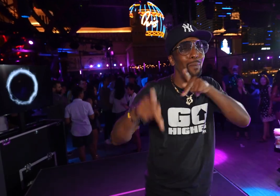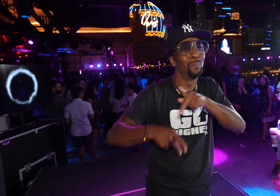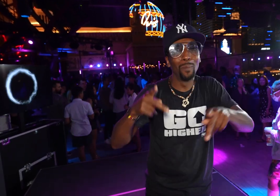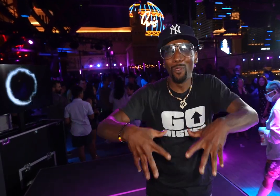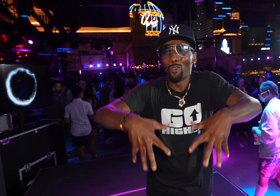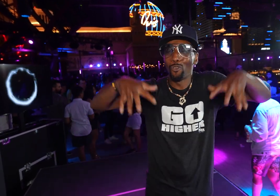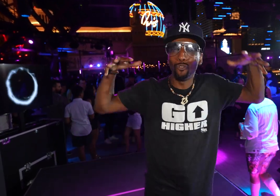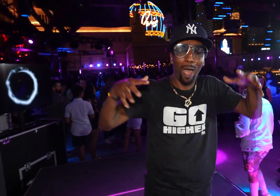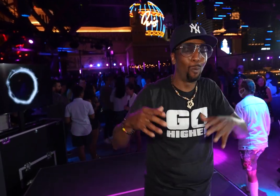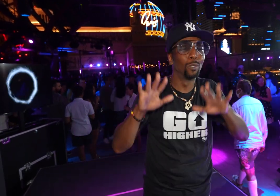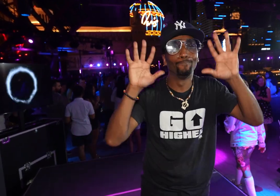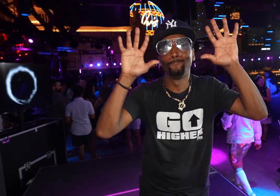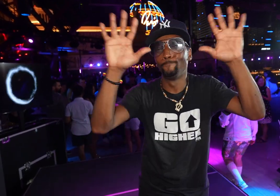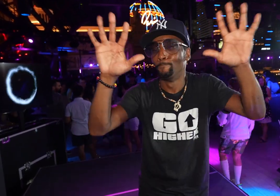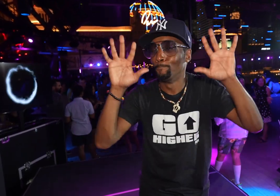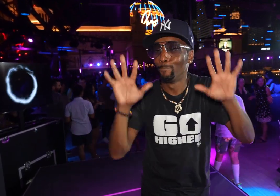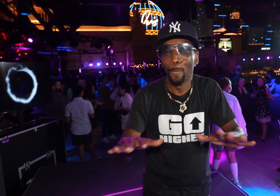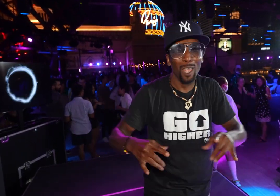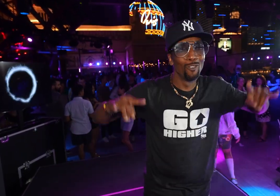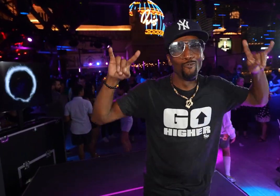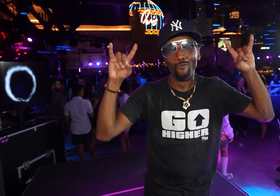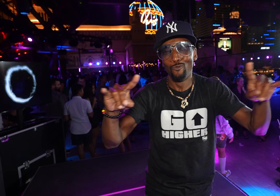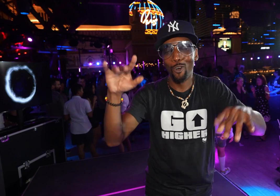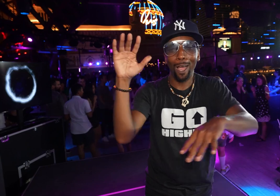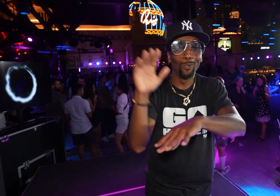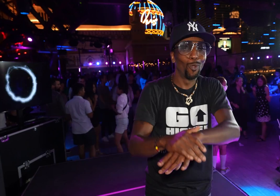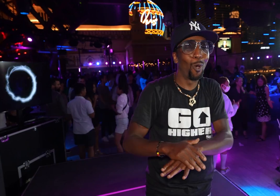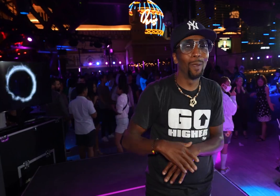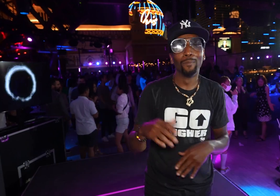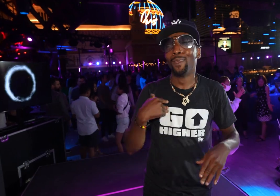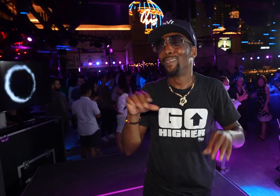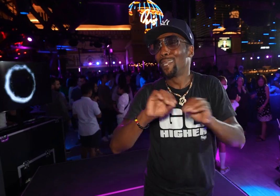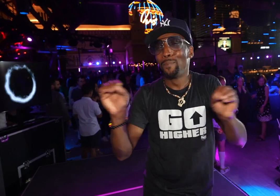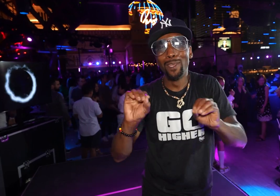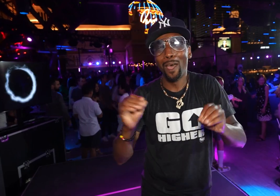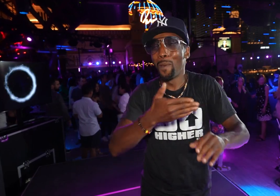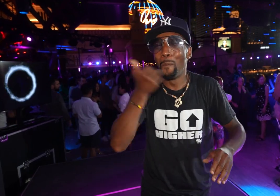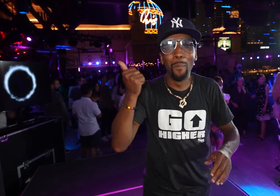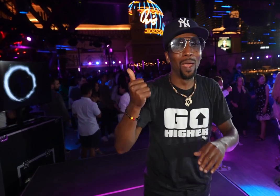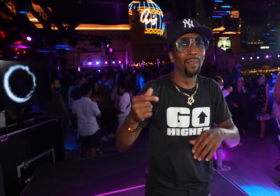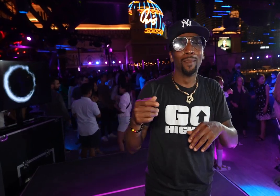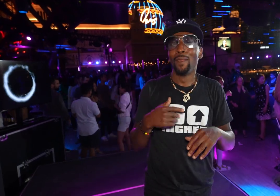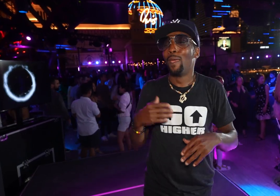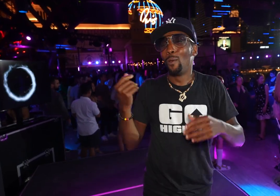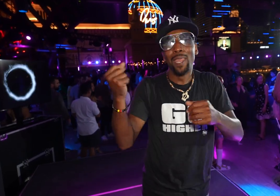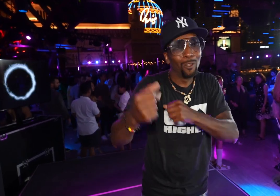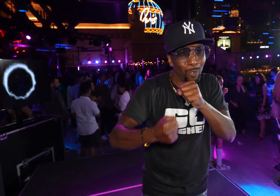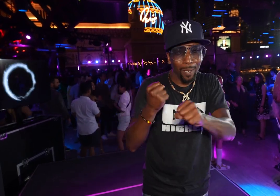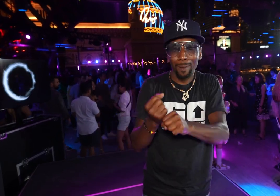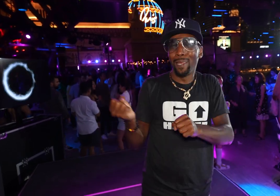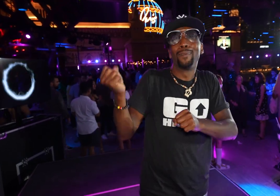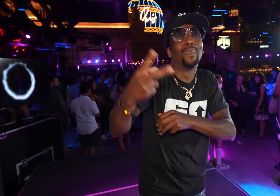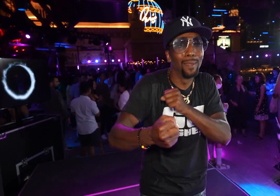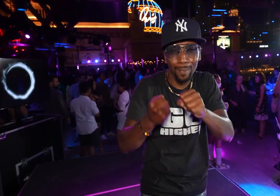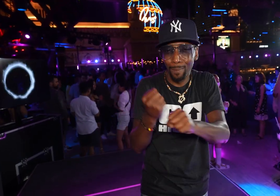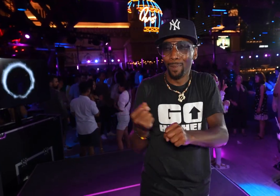Everyone in the crowd was amazing. Rock on. There's nothing better. For next year, and the year after,